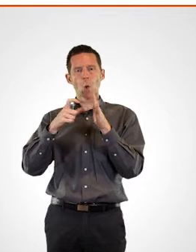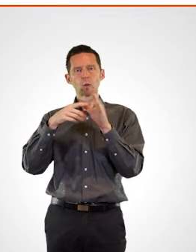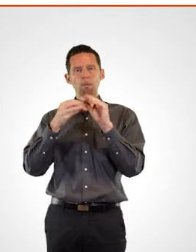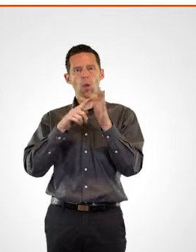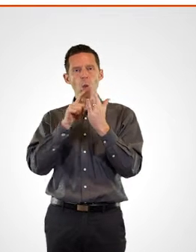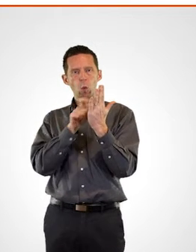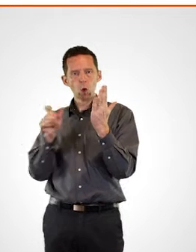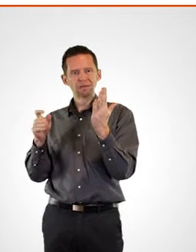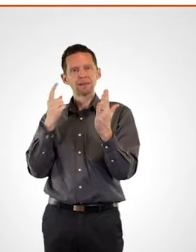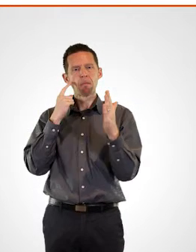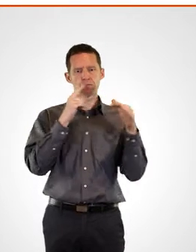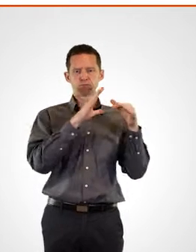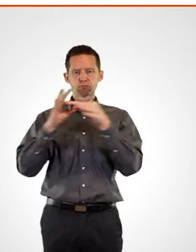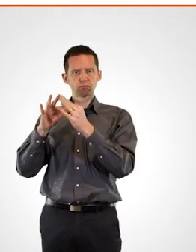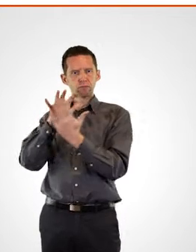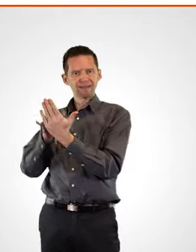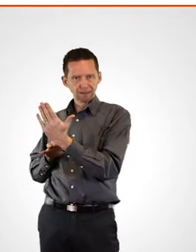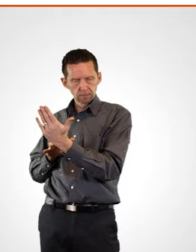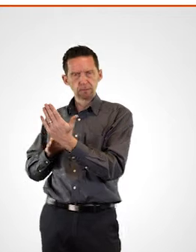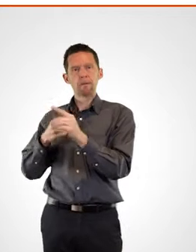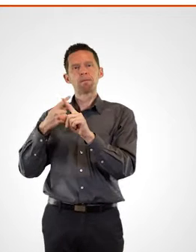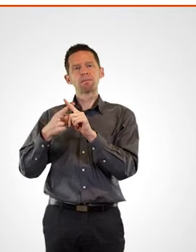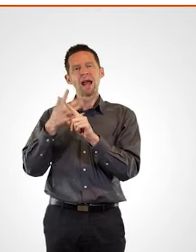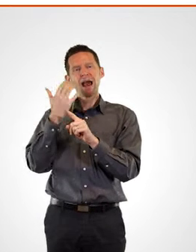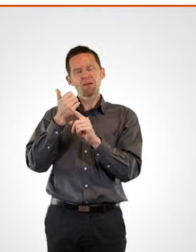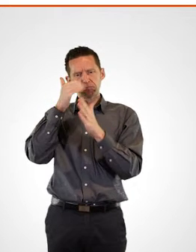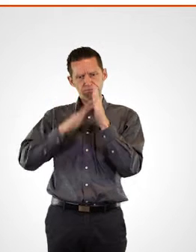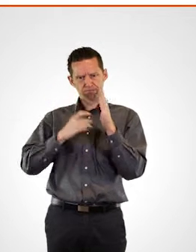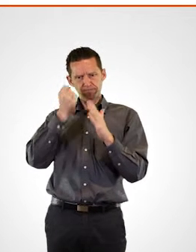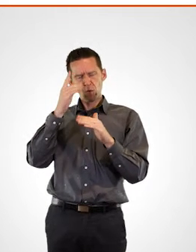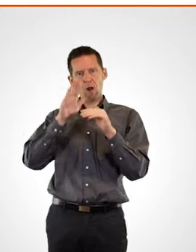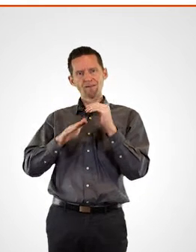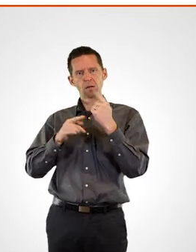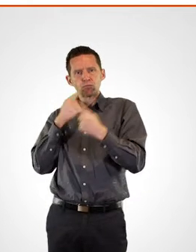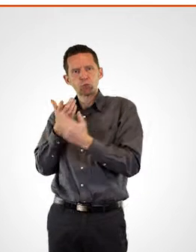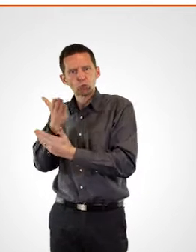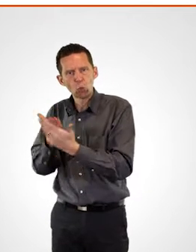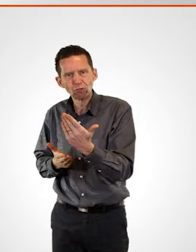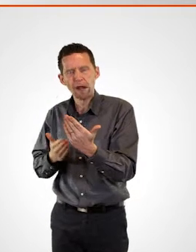and simple connected text, and knowledge of fundamental story elements and narrative retell.